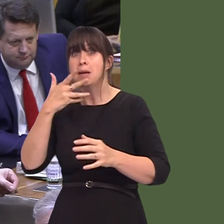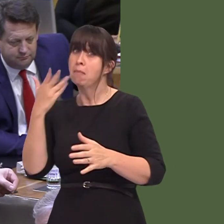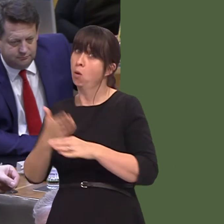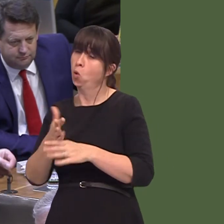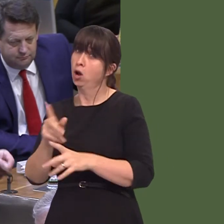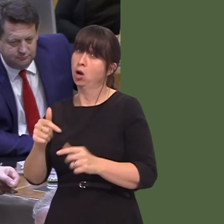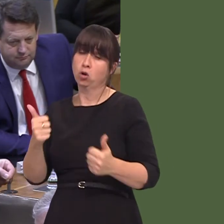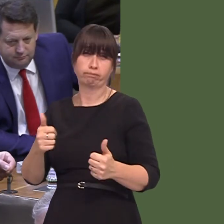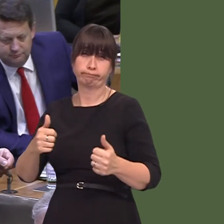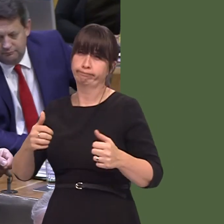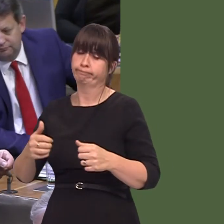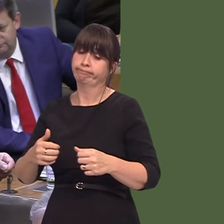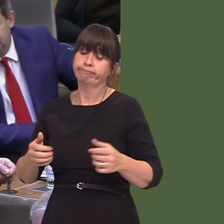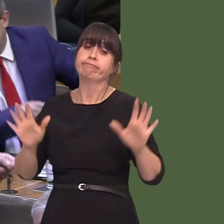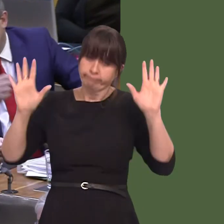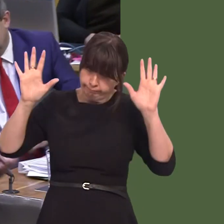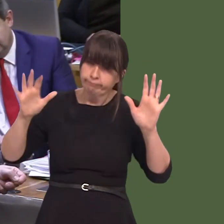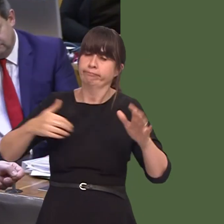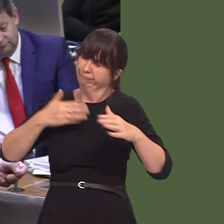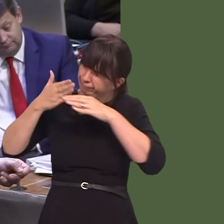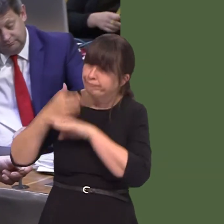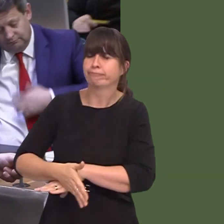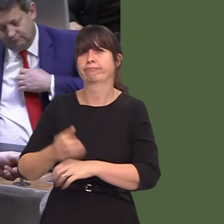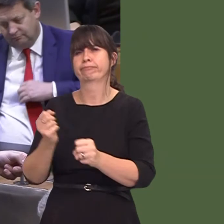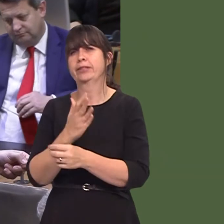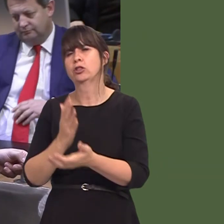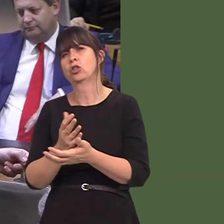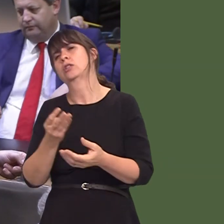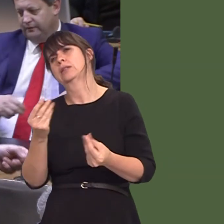Because the workforce made sure that the losses that were being incurred at the plant were